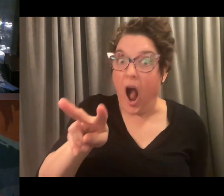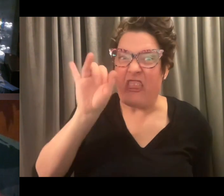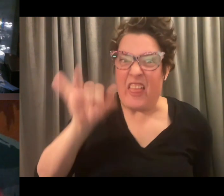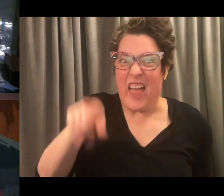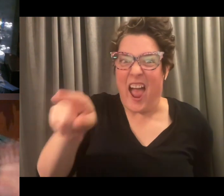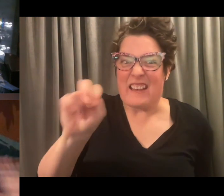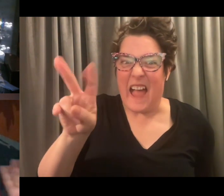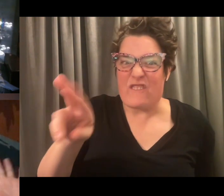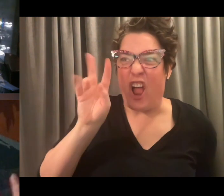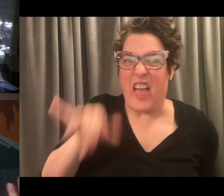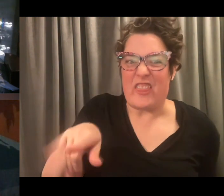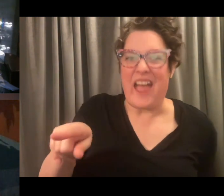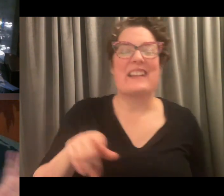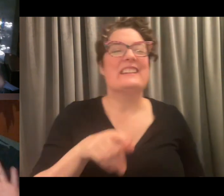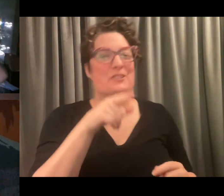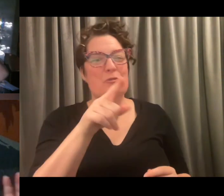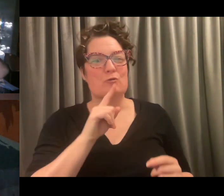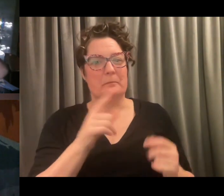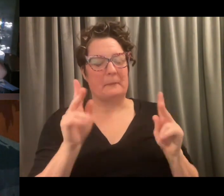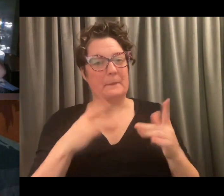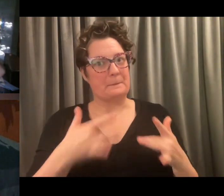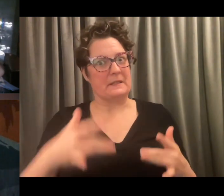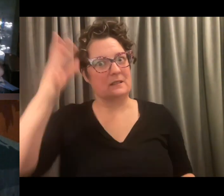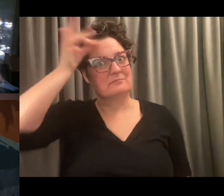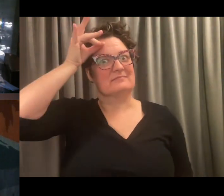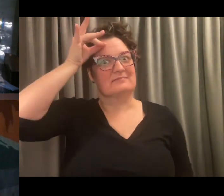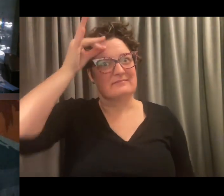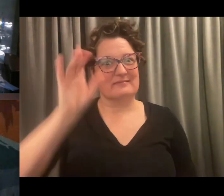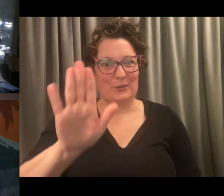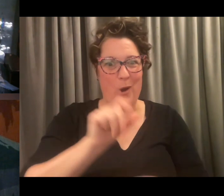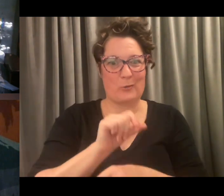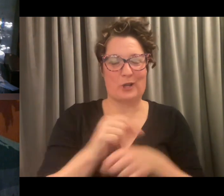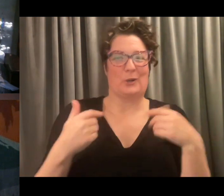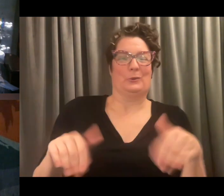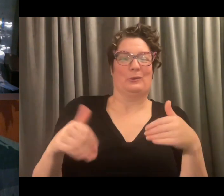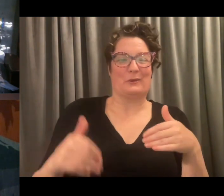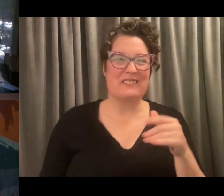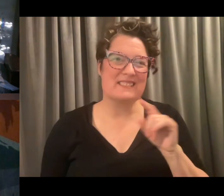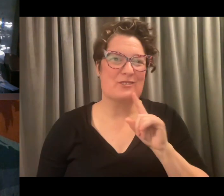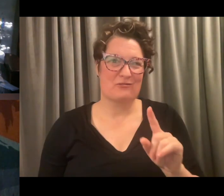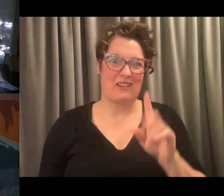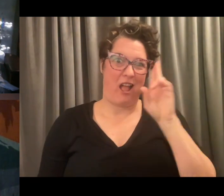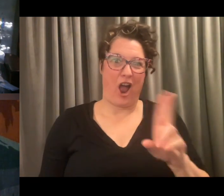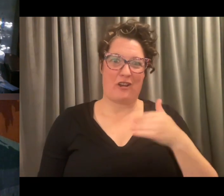People really love your work and, um, it's just such an honor to have you as part of this project. Never: Thank you so much.